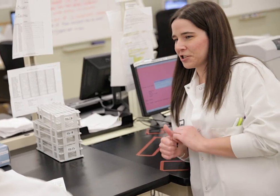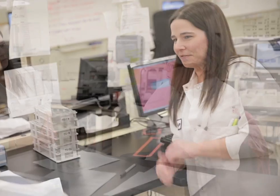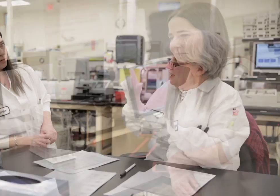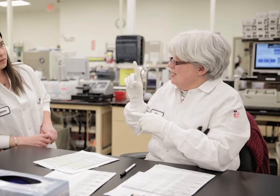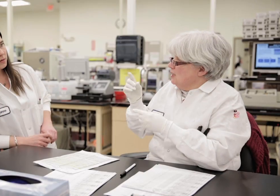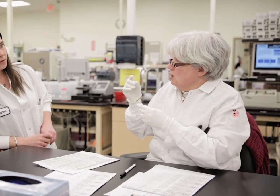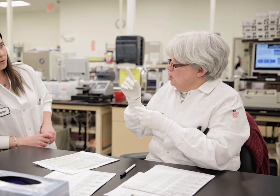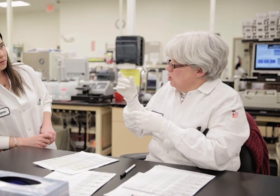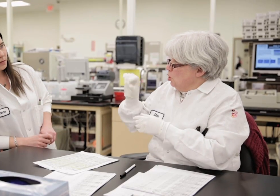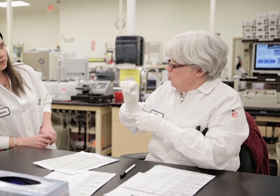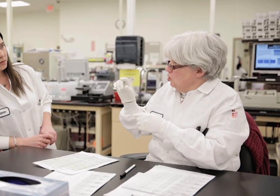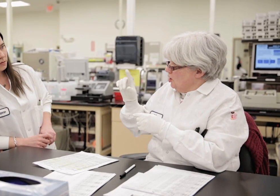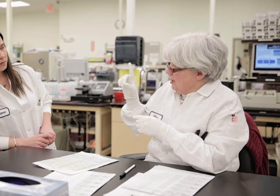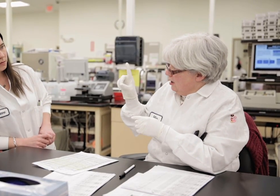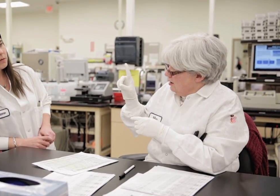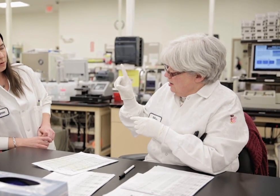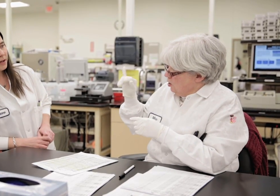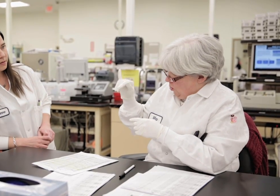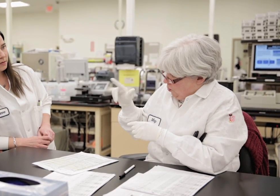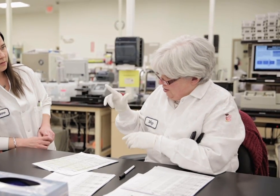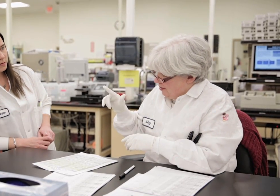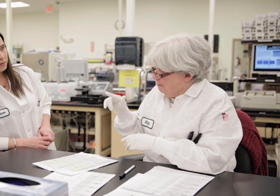that and want to teach us. Anybody who's willing to learn she's willing to teach